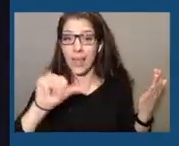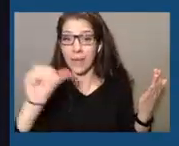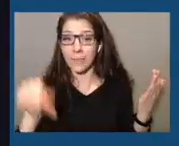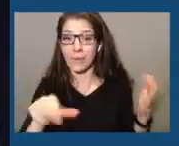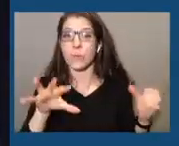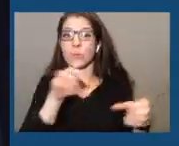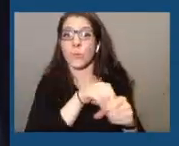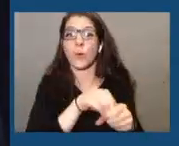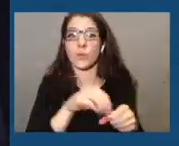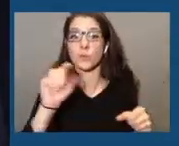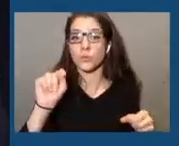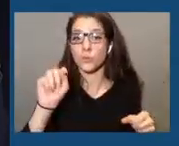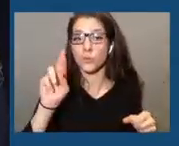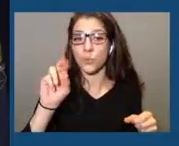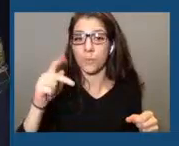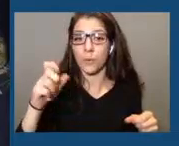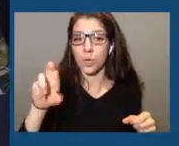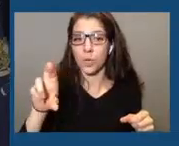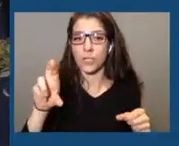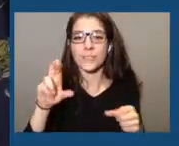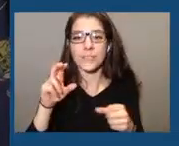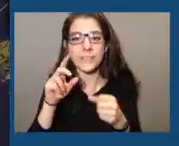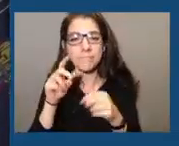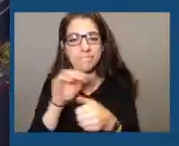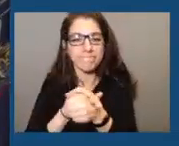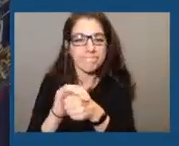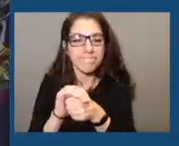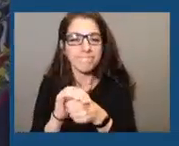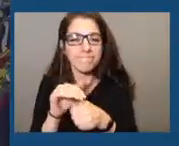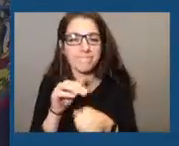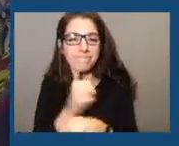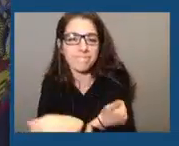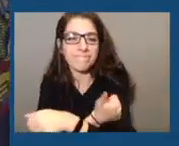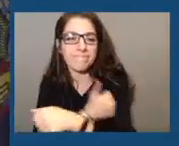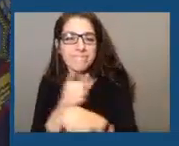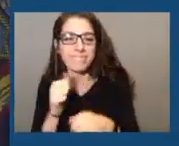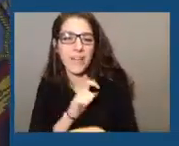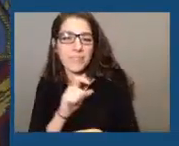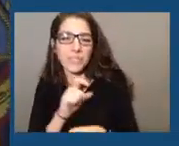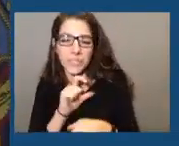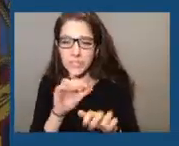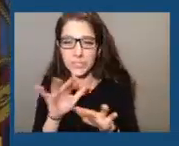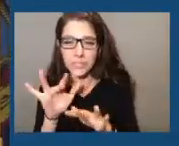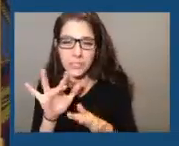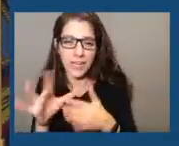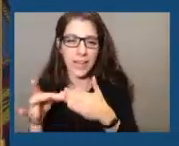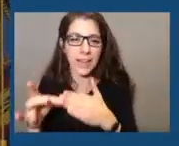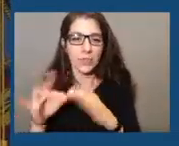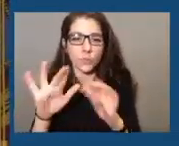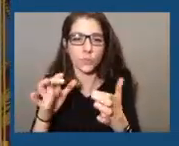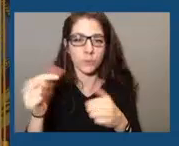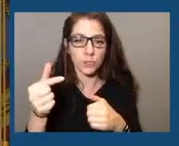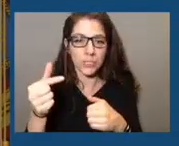undercover narcotics officer investigator, rising up to lead troop G and eventually becoming a deputy superintendent.